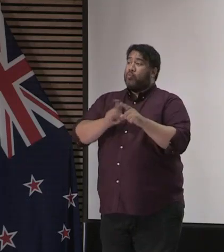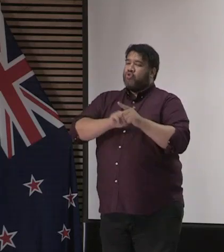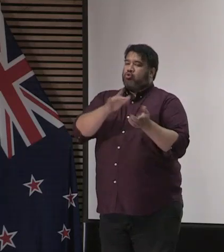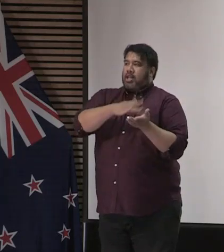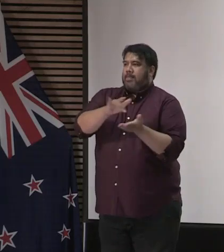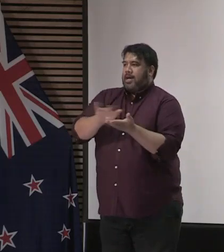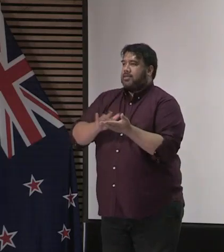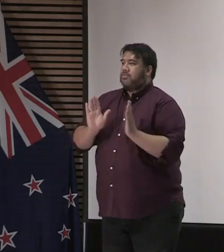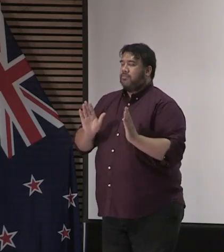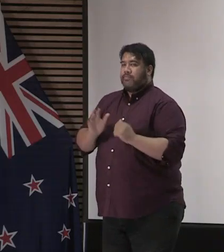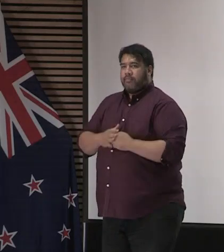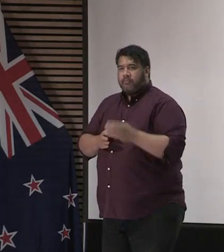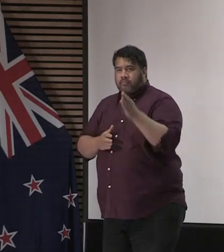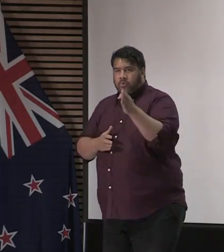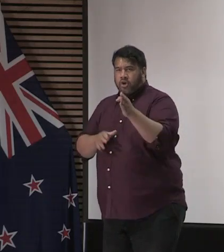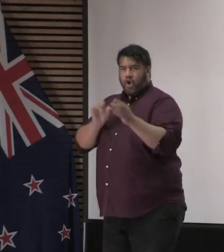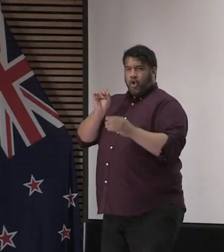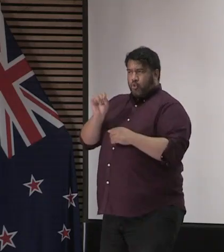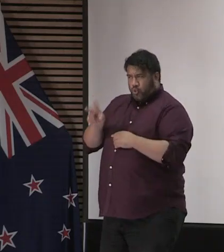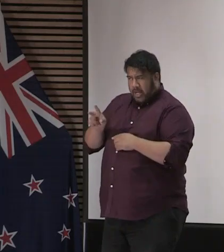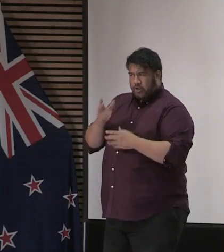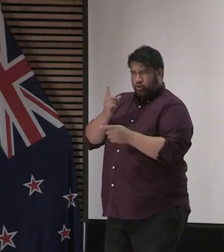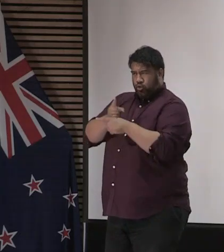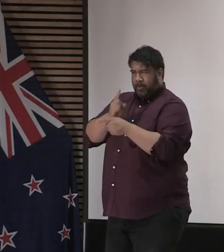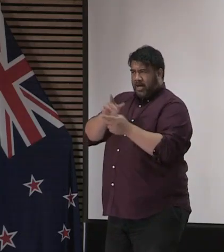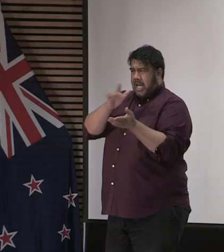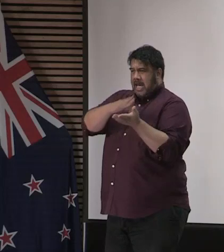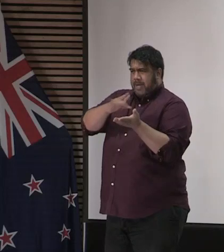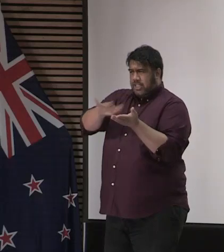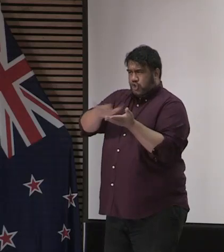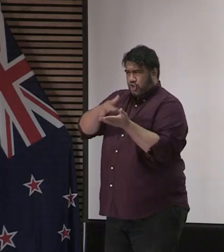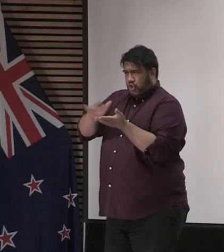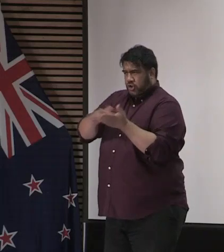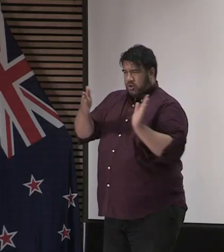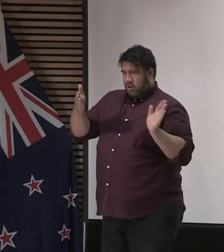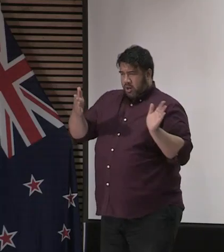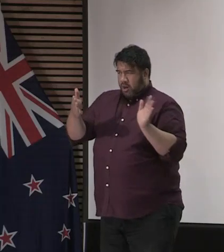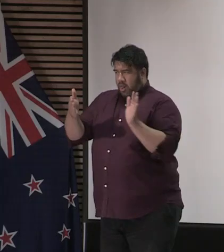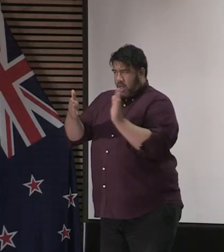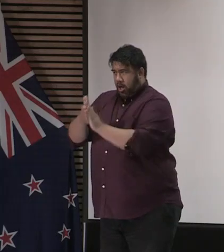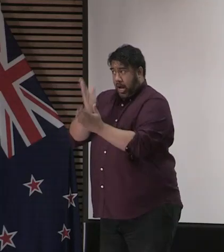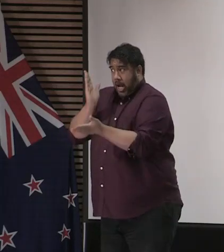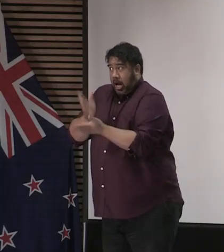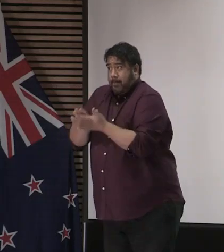do that, that we would go for an elimination goal, underpinned by "keep it out,